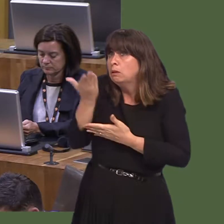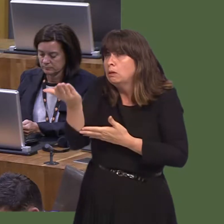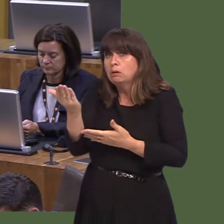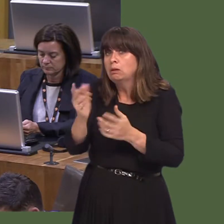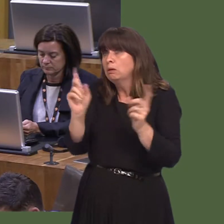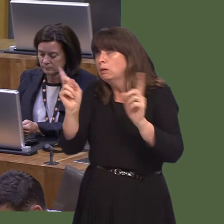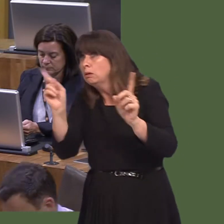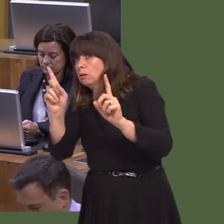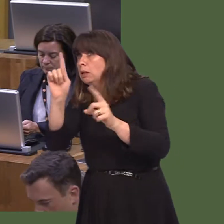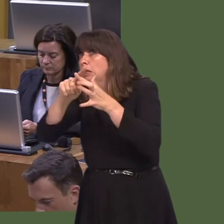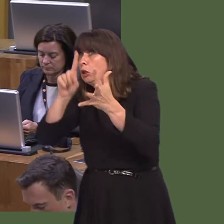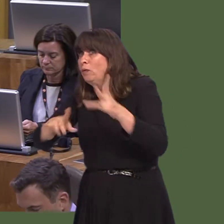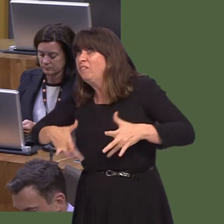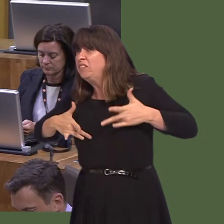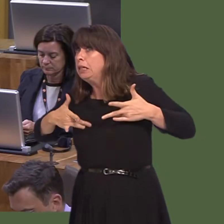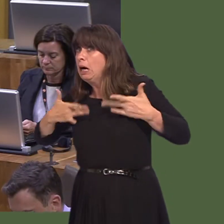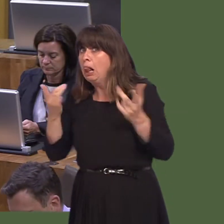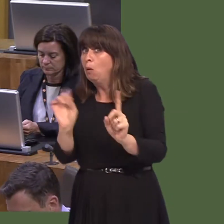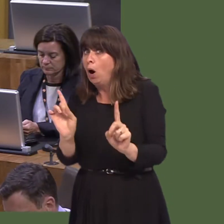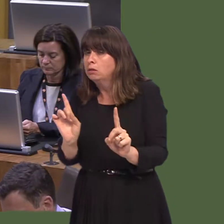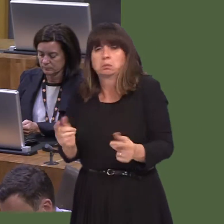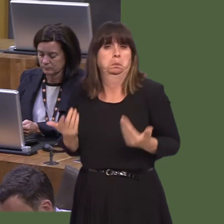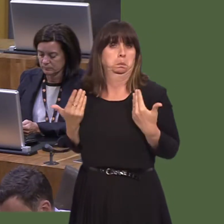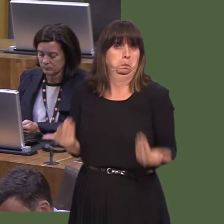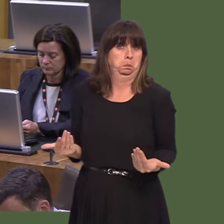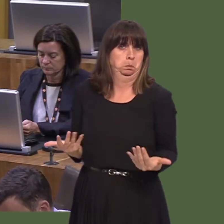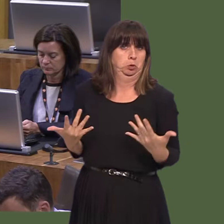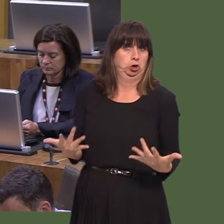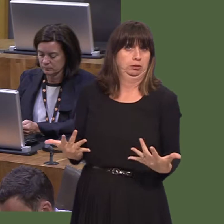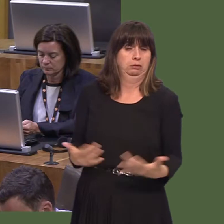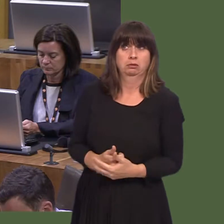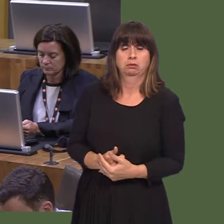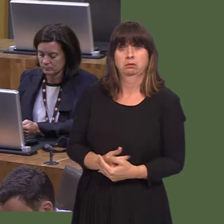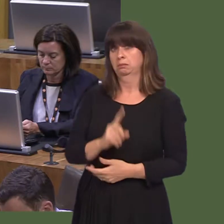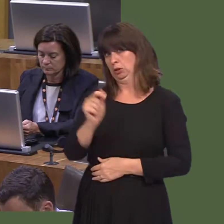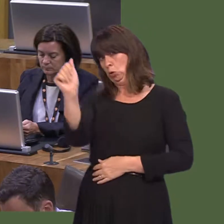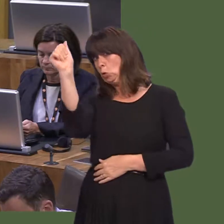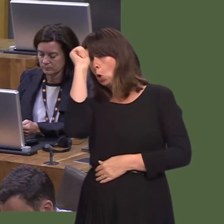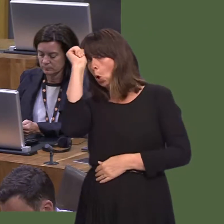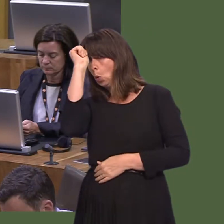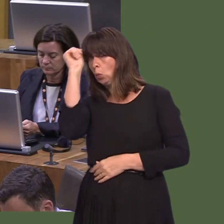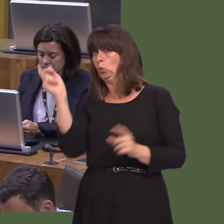We don't know what the view of the EU will be, but what is absolutely clear is this: